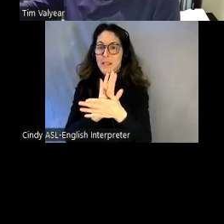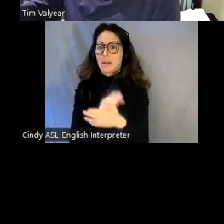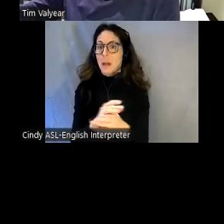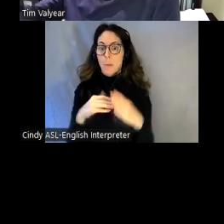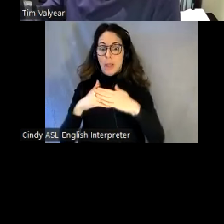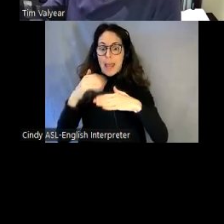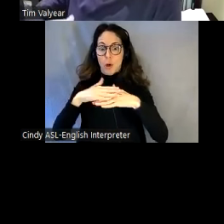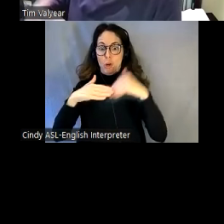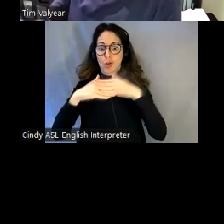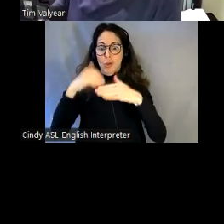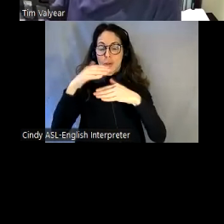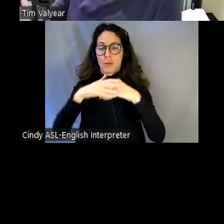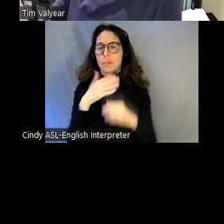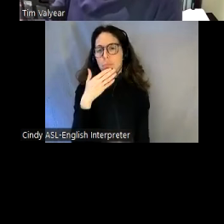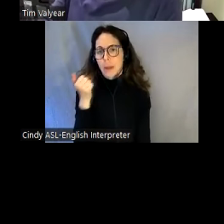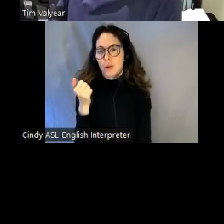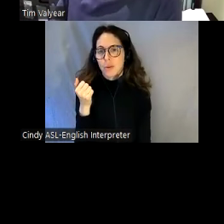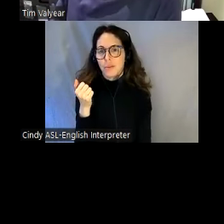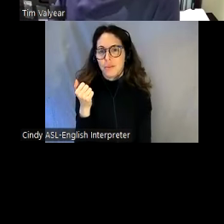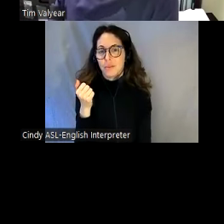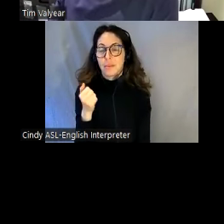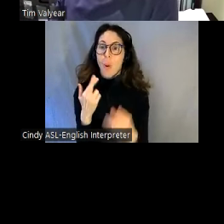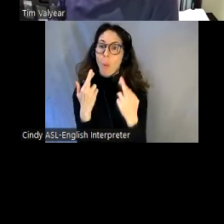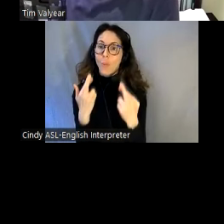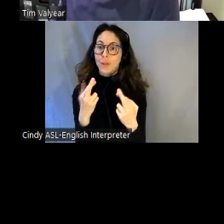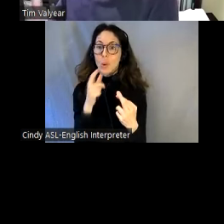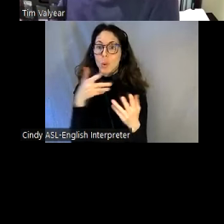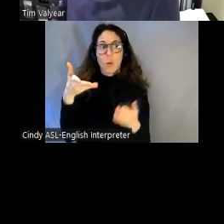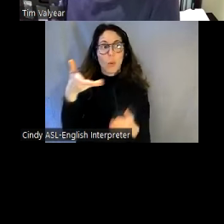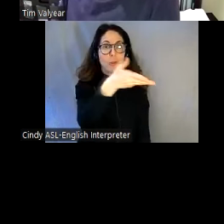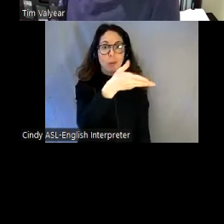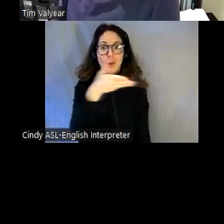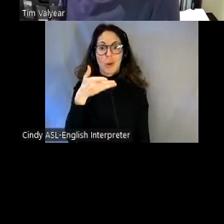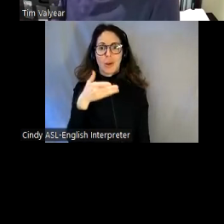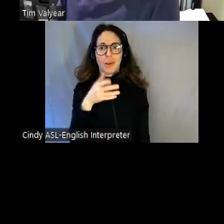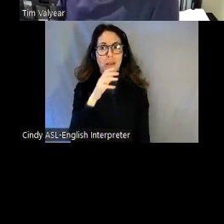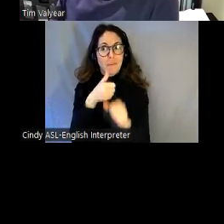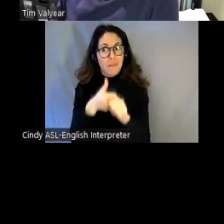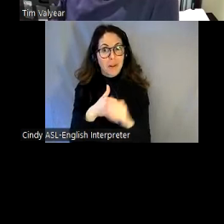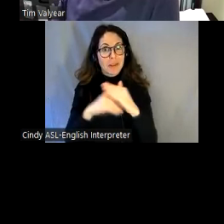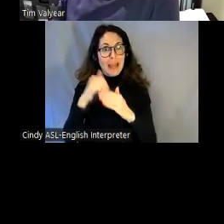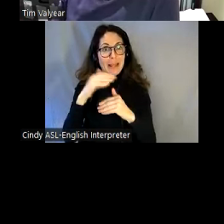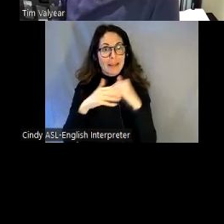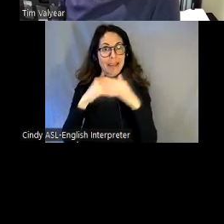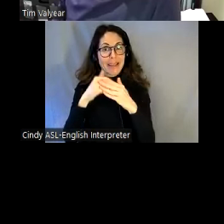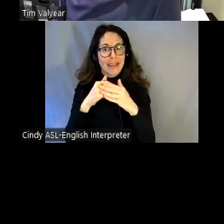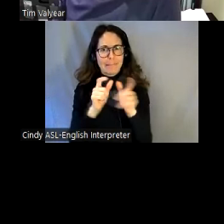them. We want to think about Swiss cheese. And the more layers you get, the better off you will be. And